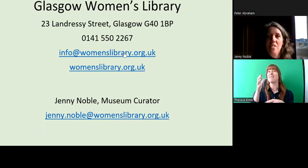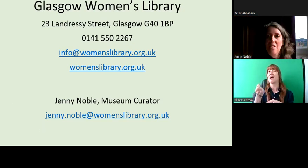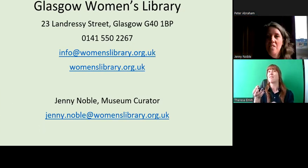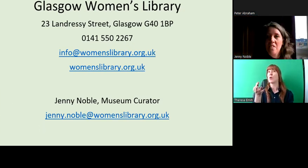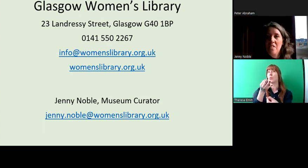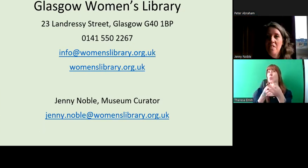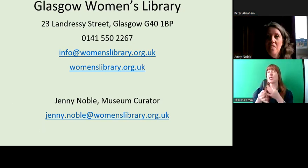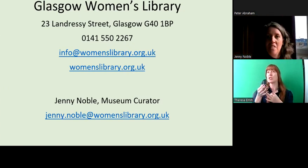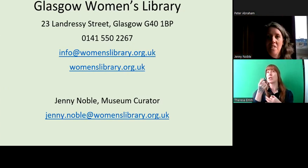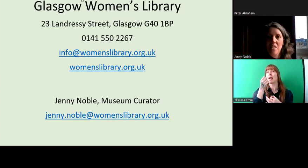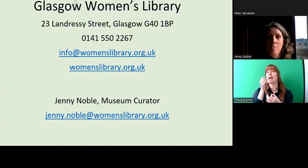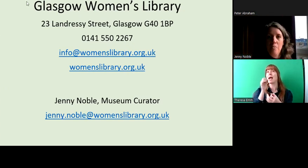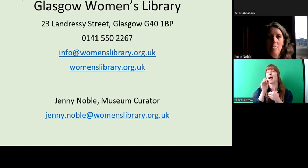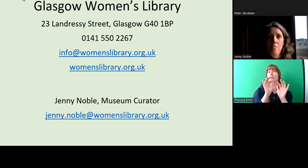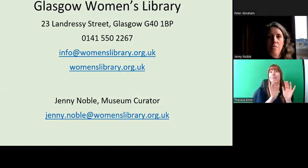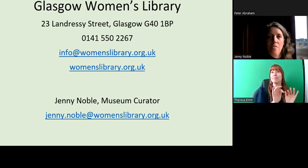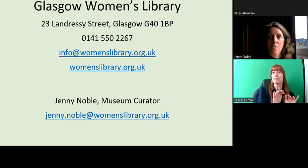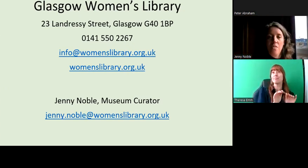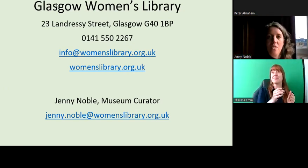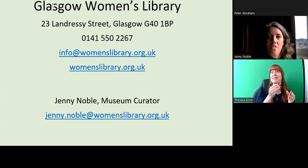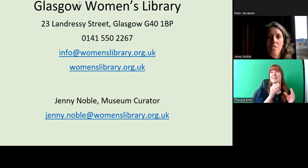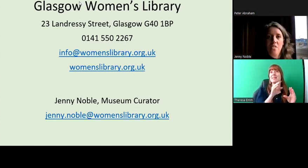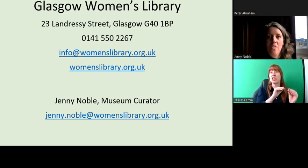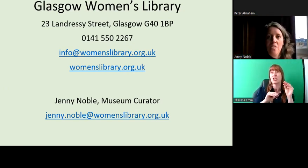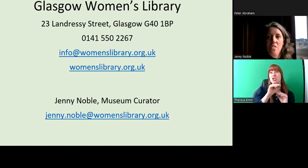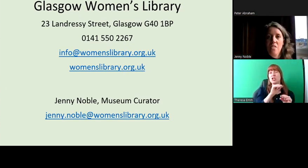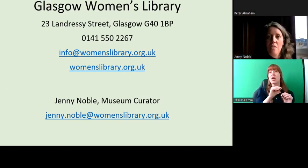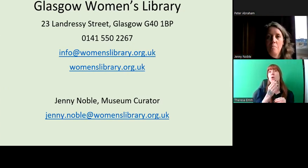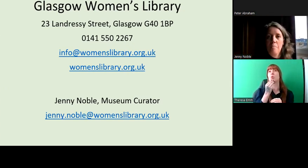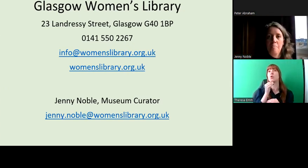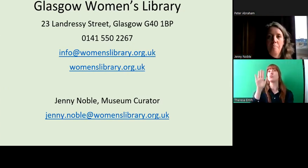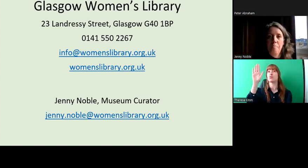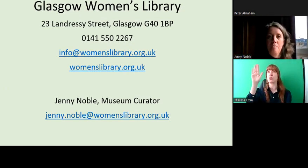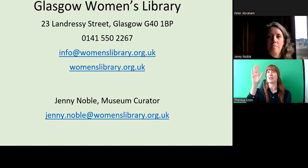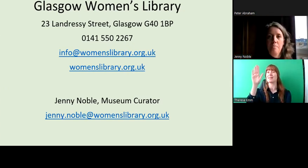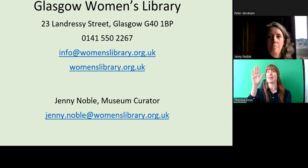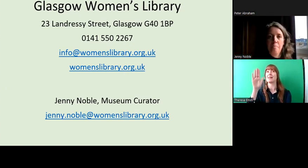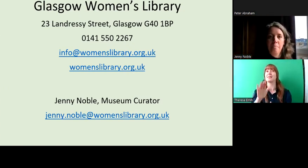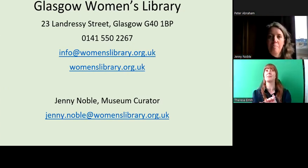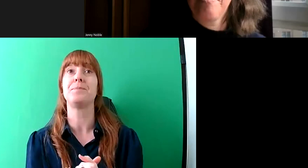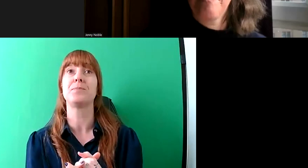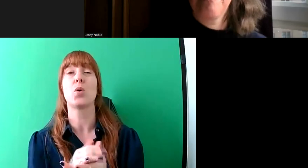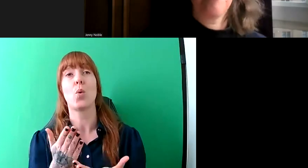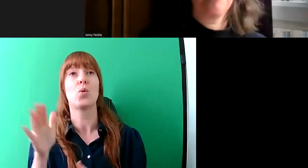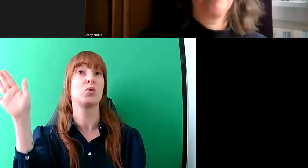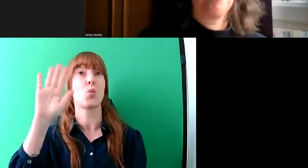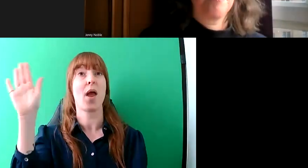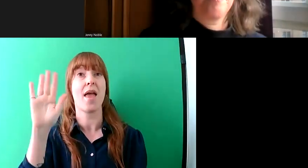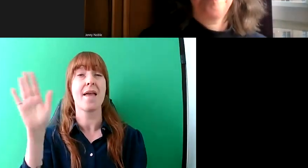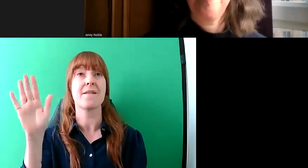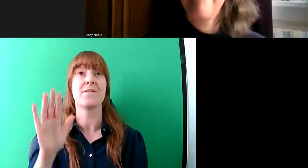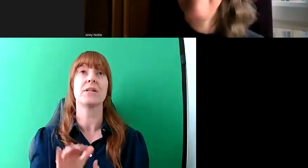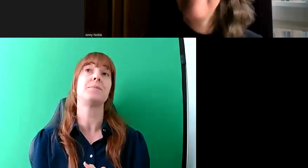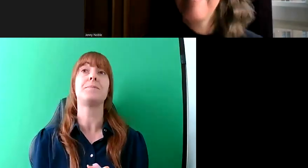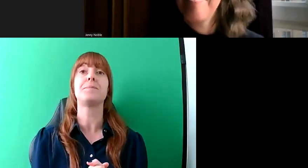pop them in the chat or maybe use the raise hand function, or just give me a wave and I'll try and